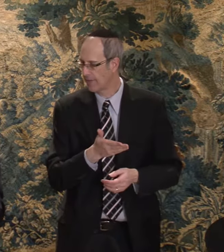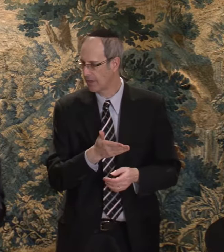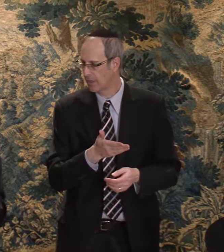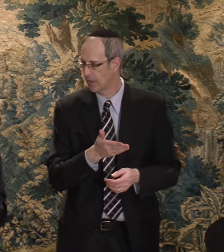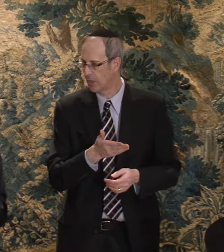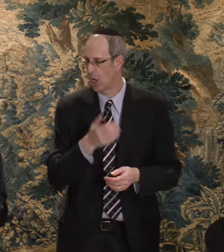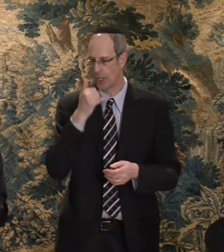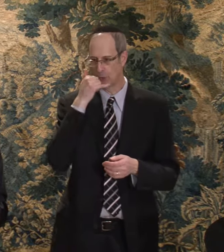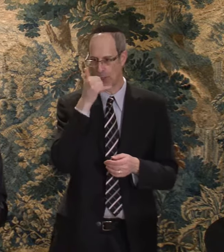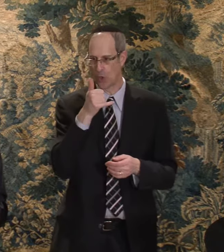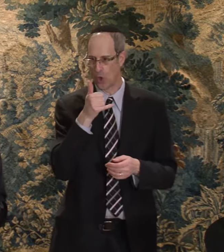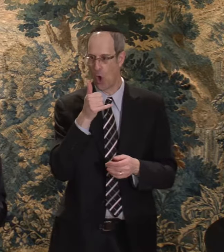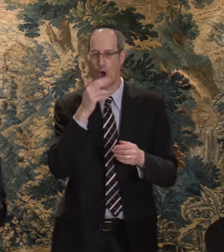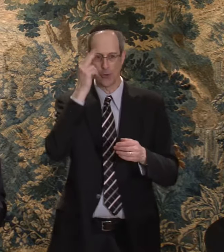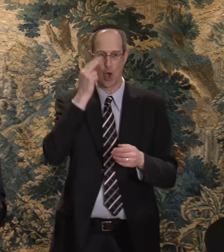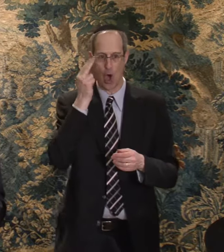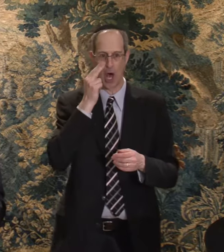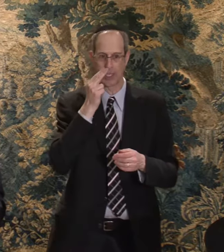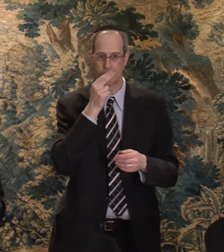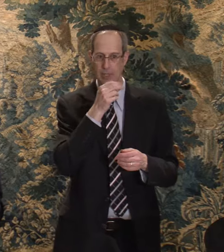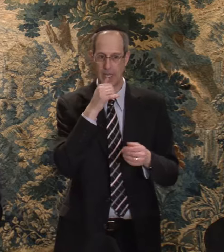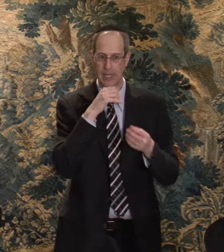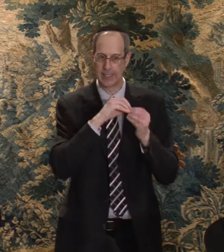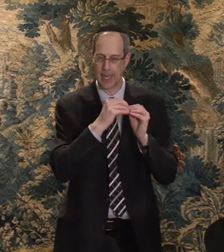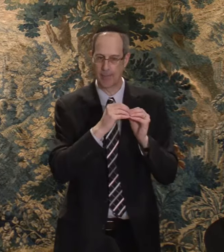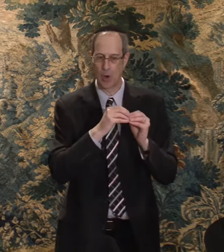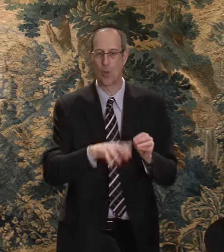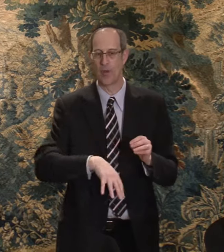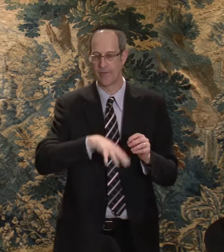called the maternity ward in the hospital and we found out that mother